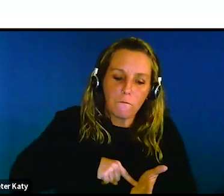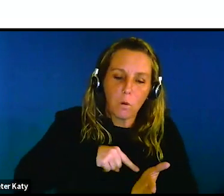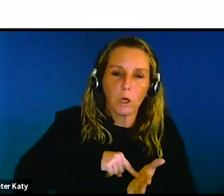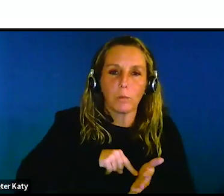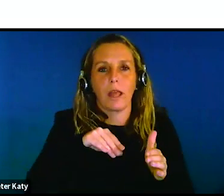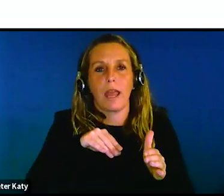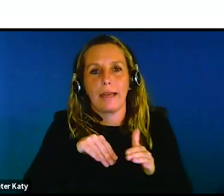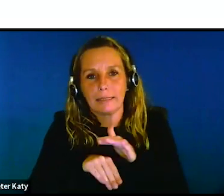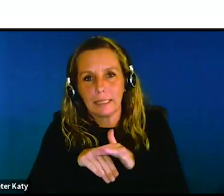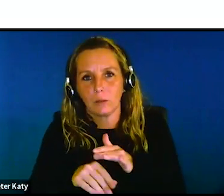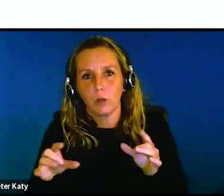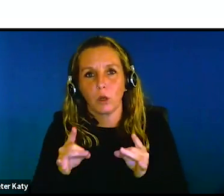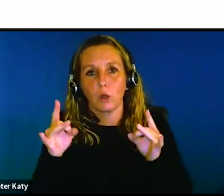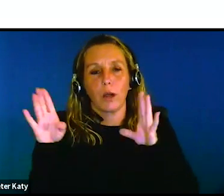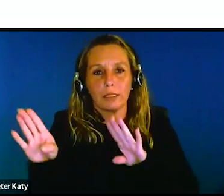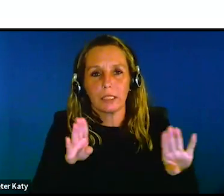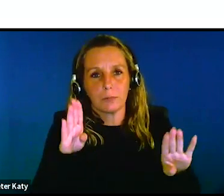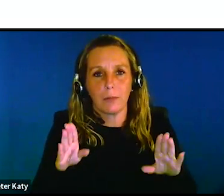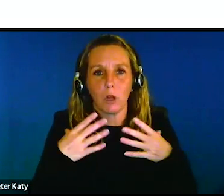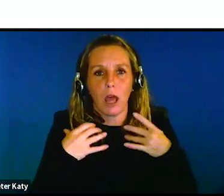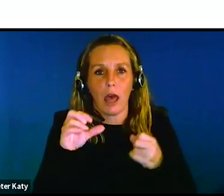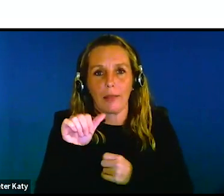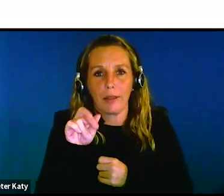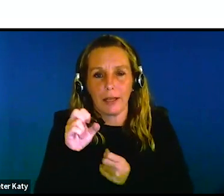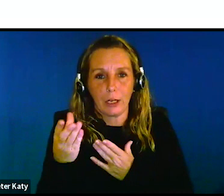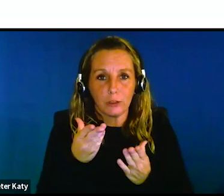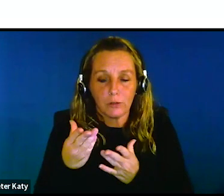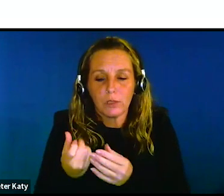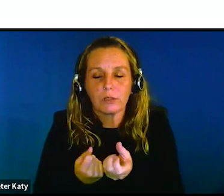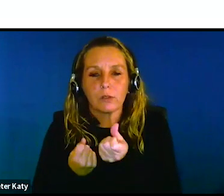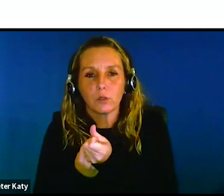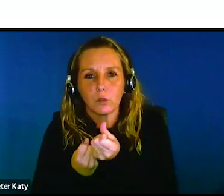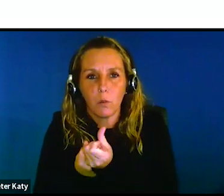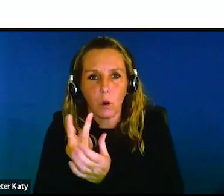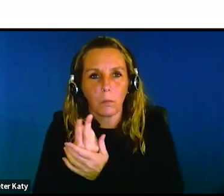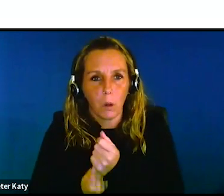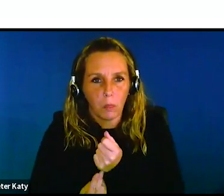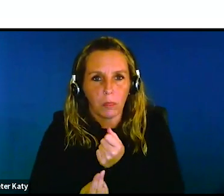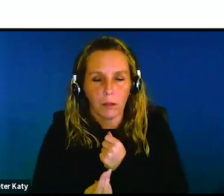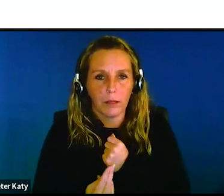crisis, behavioral health care services and support. So we thank you for joining us today.